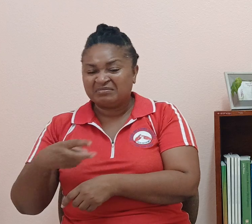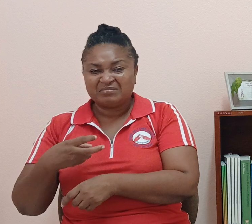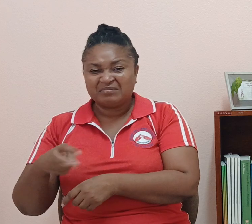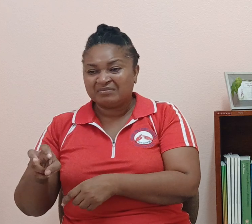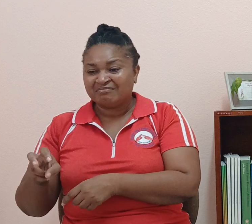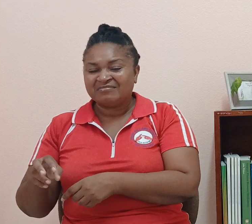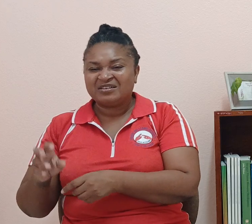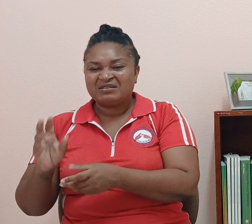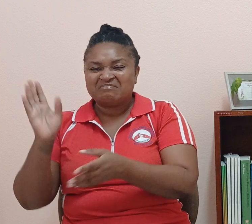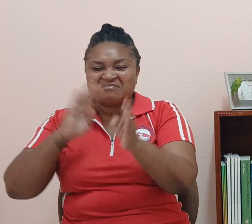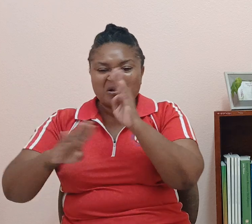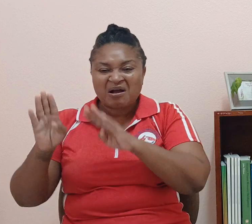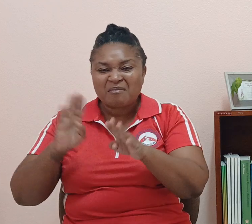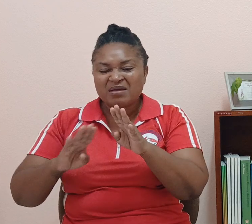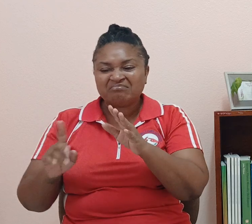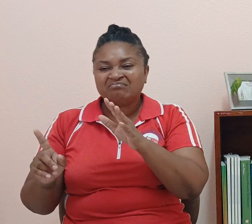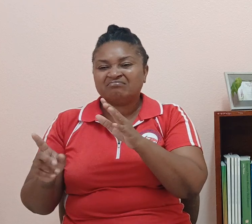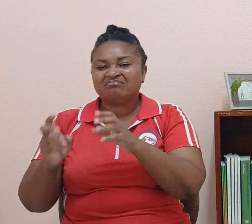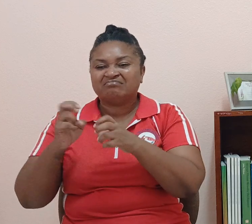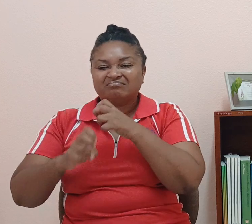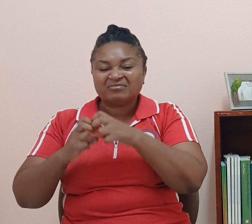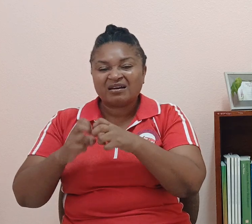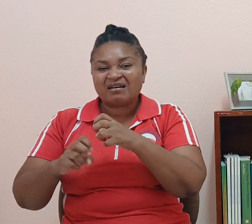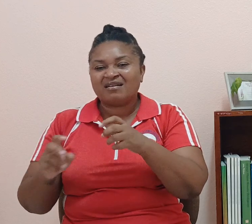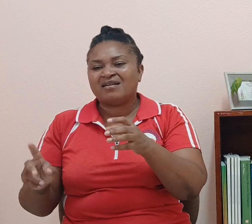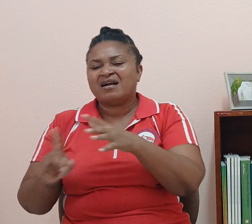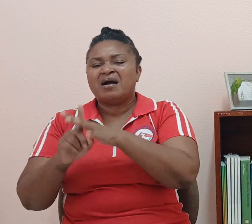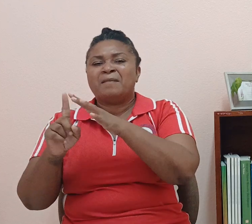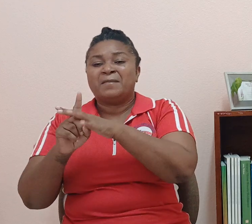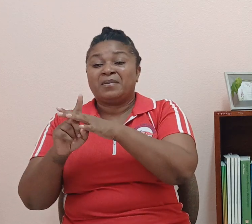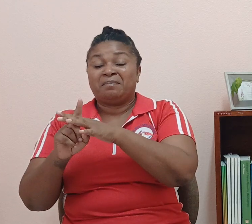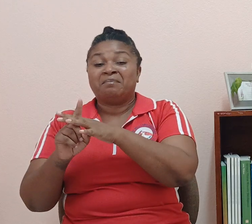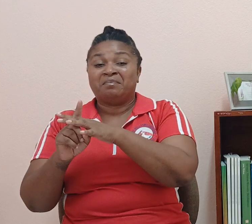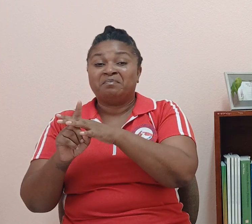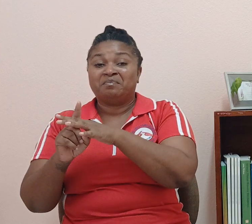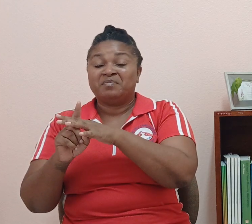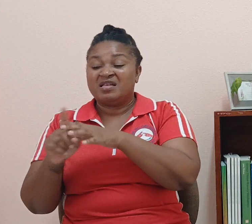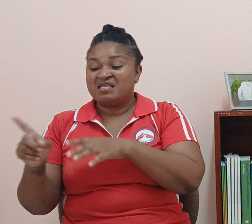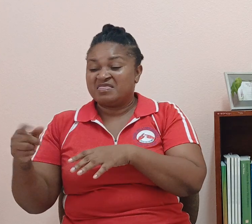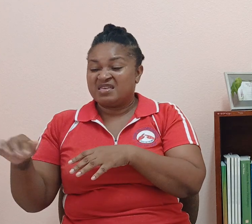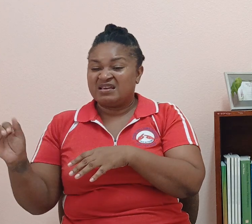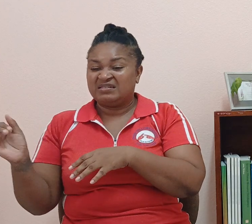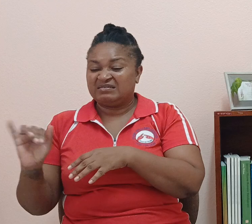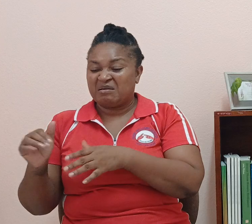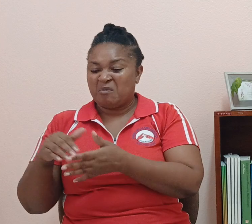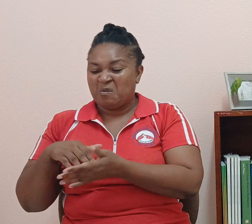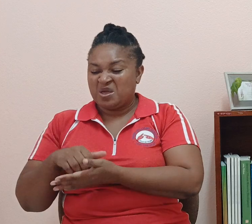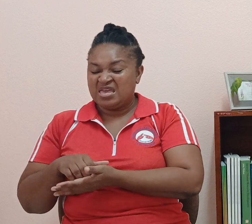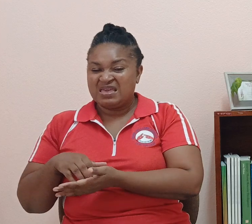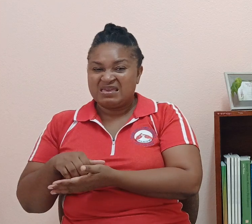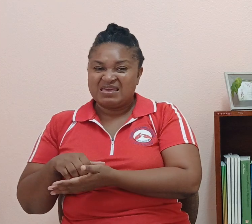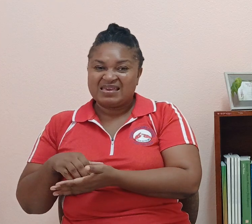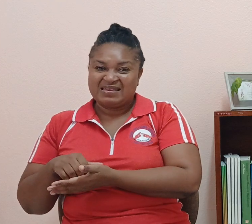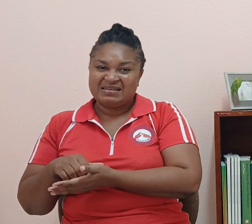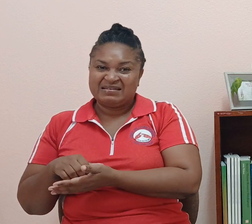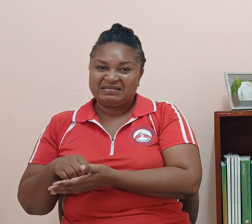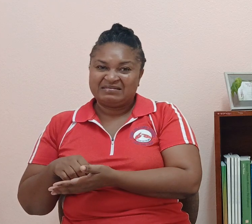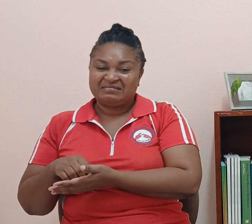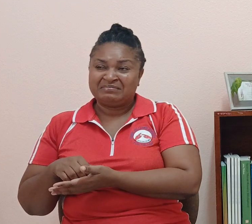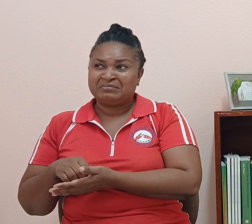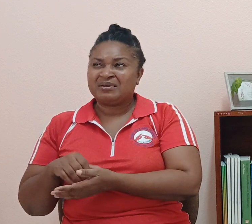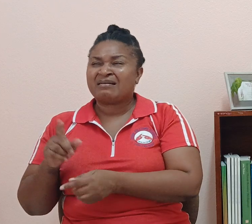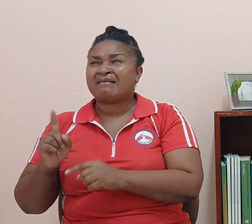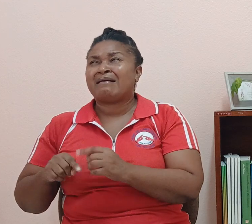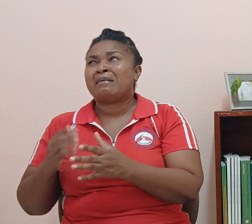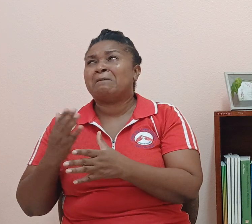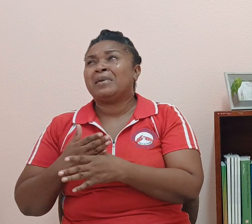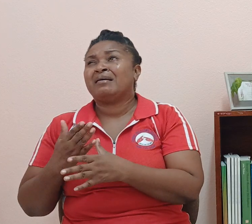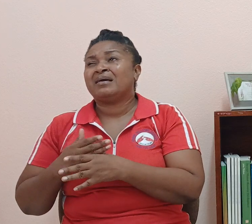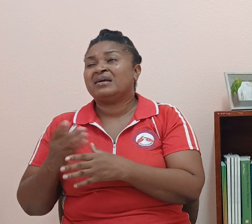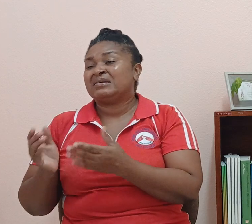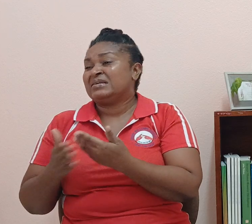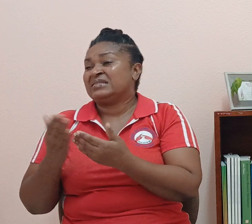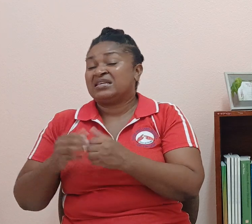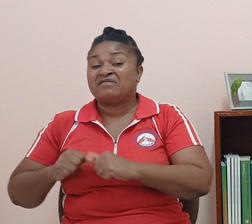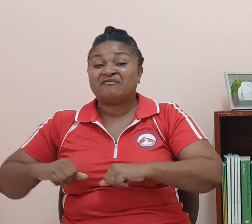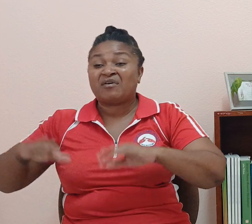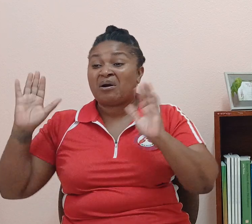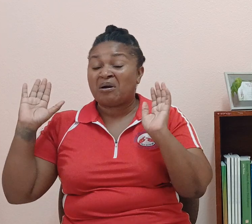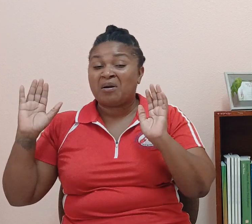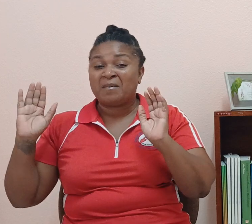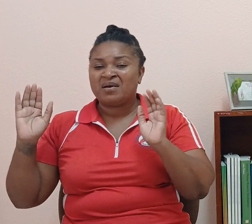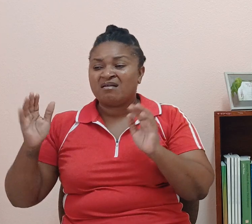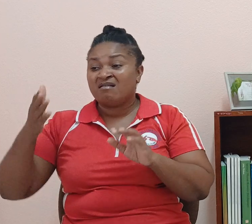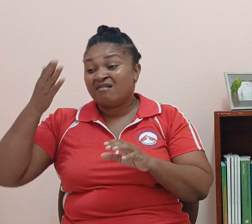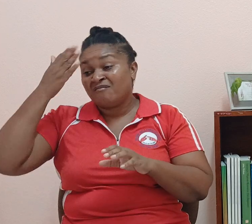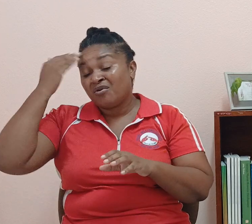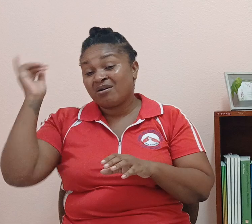that come their way. They become weak and disheartened and even forget to pray through it